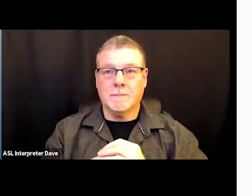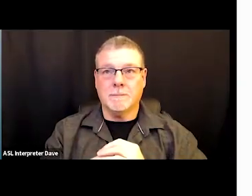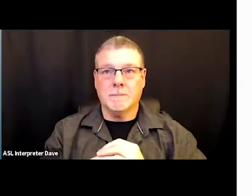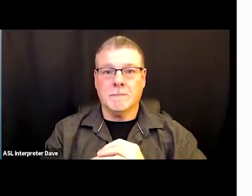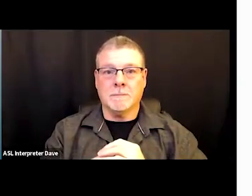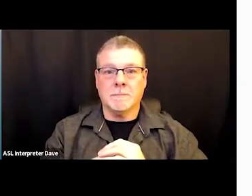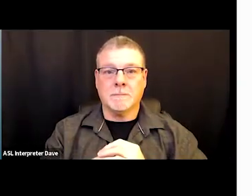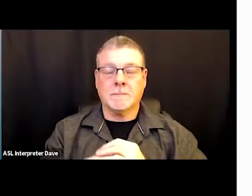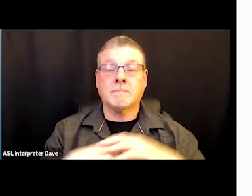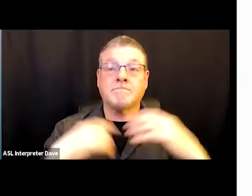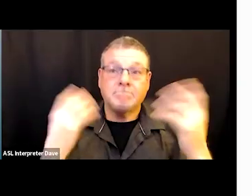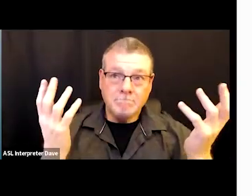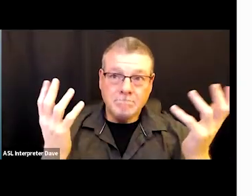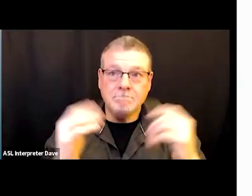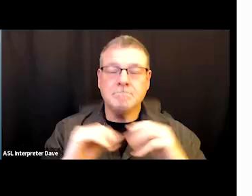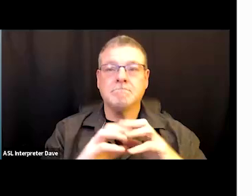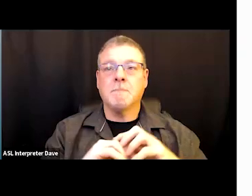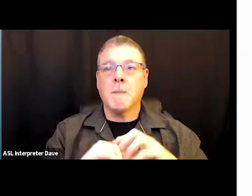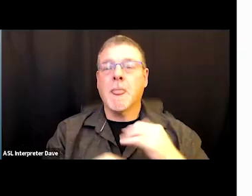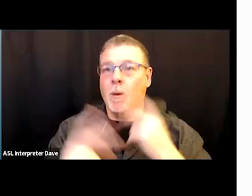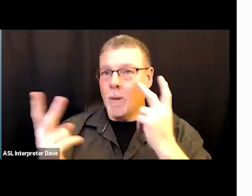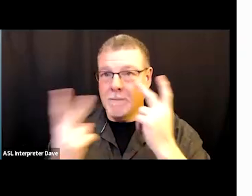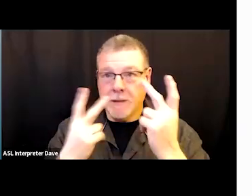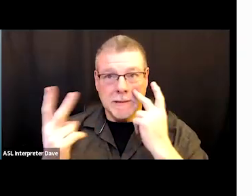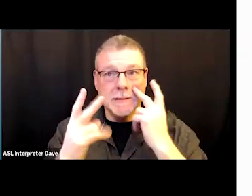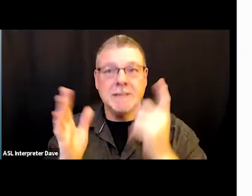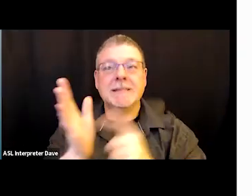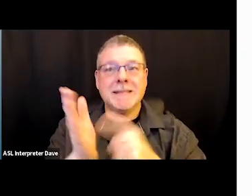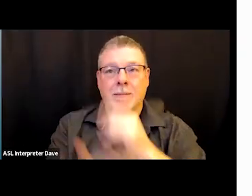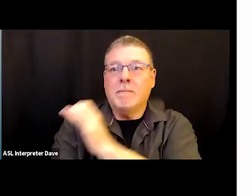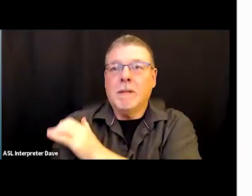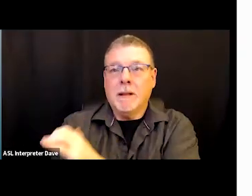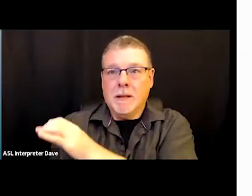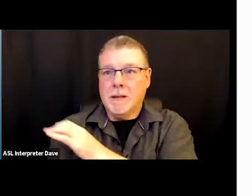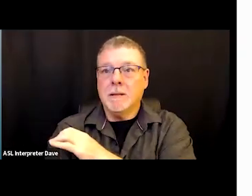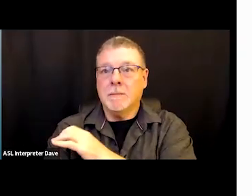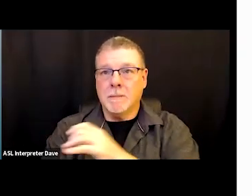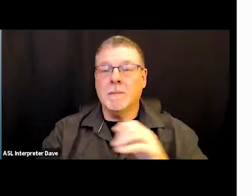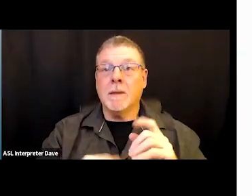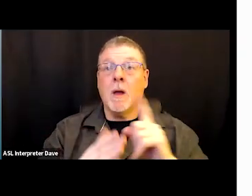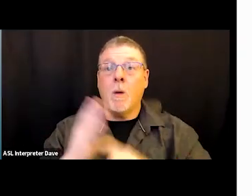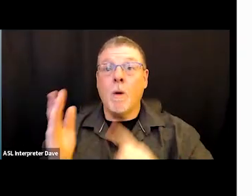So, and we've seen that sometimes in clinical settings. What's actually happening in fawn